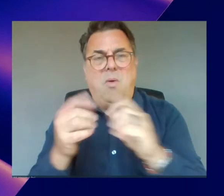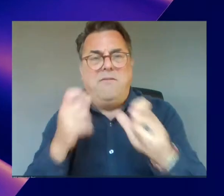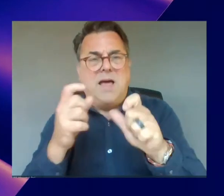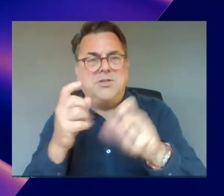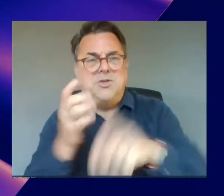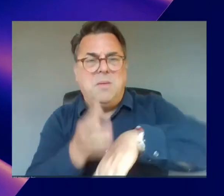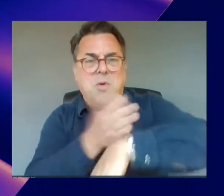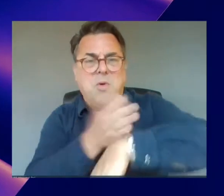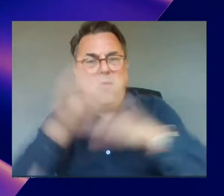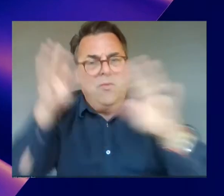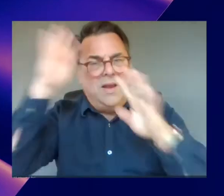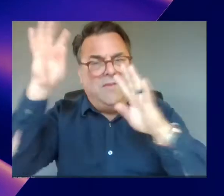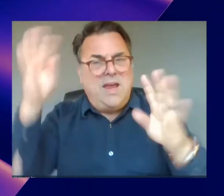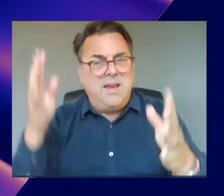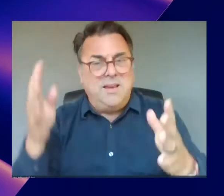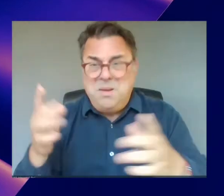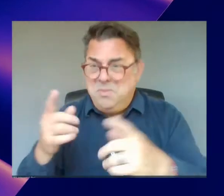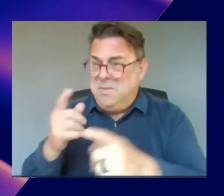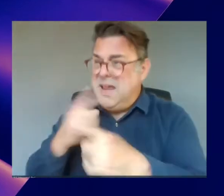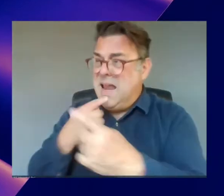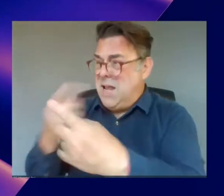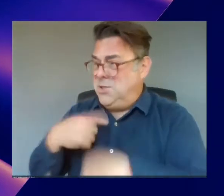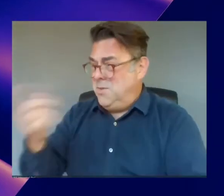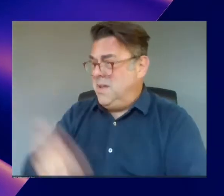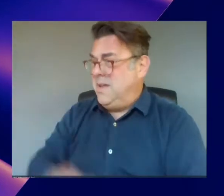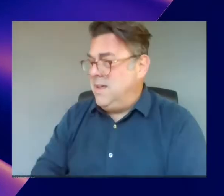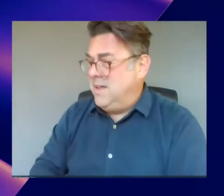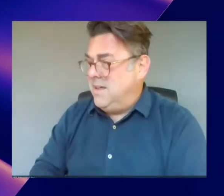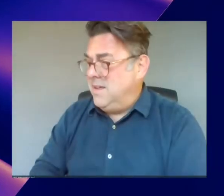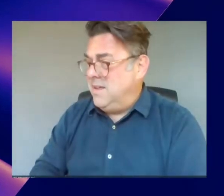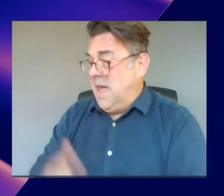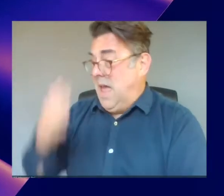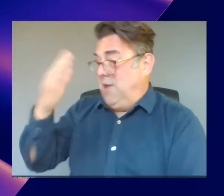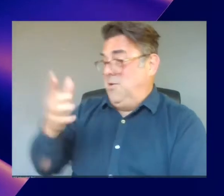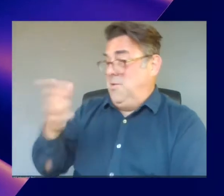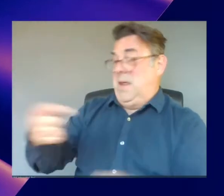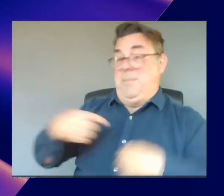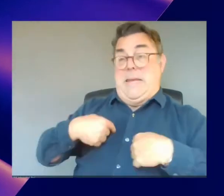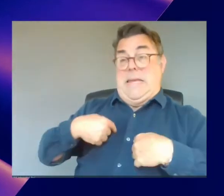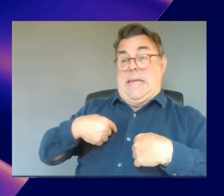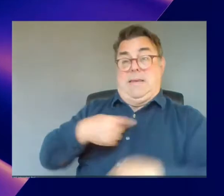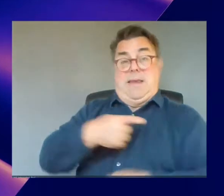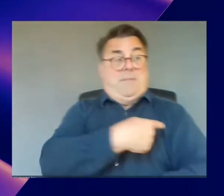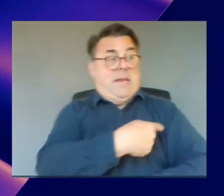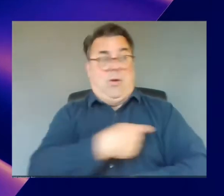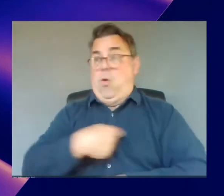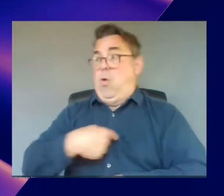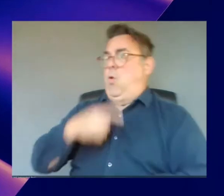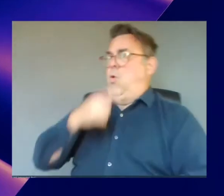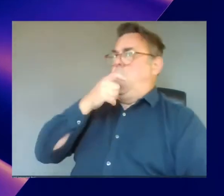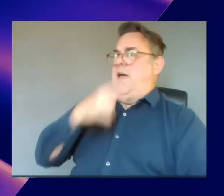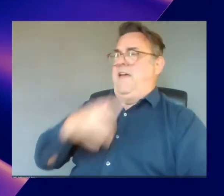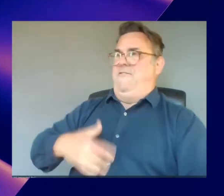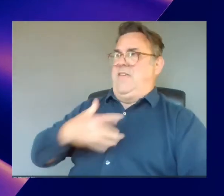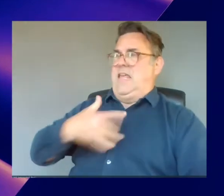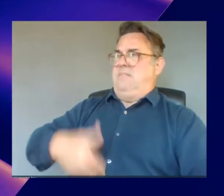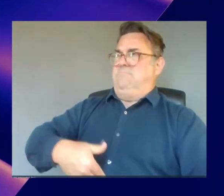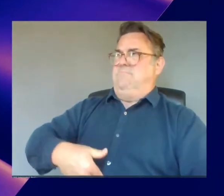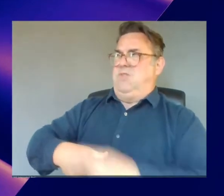and I think you might be the right person to answer that for me. I don't know. - It's not me. This little internal voice in my gut is telling me it's him.